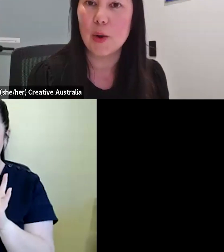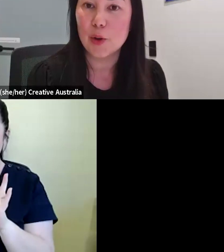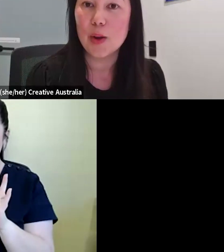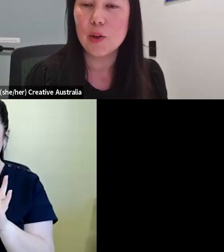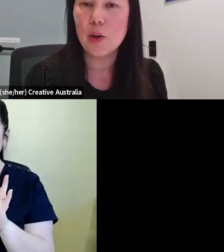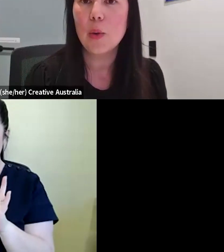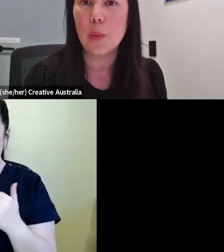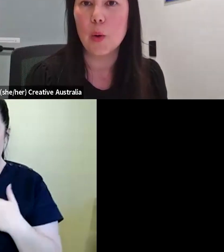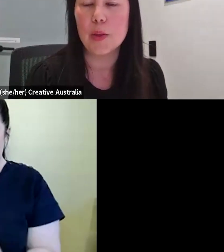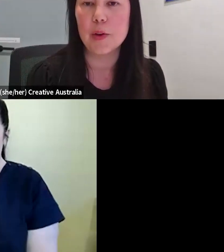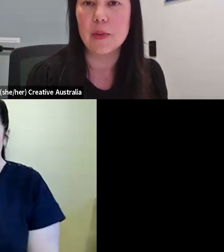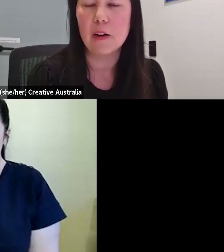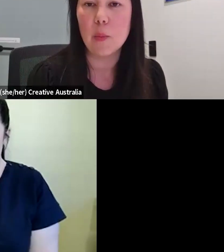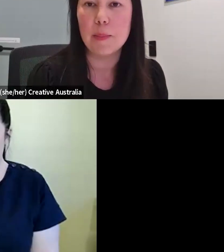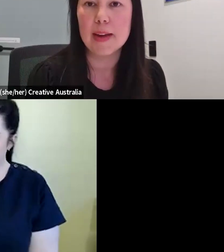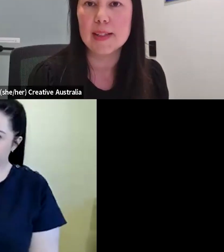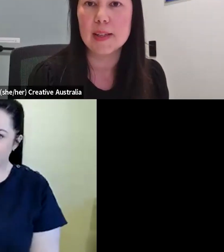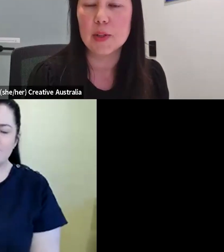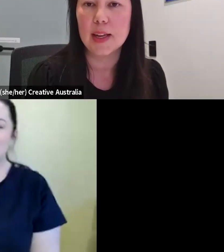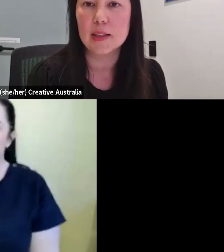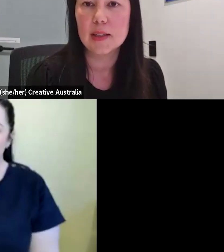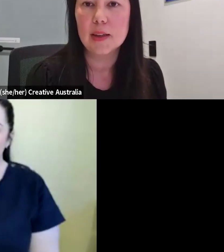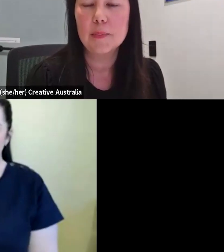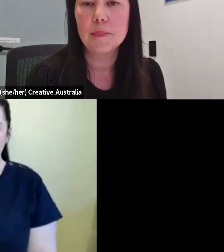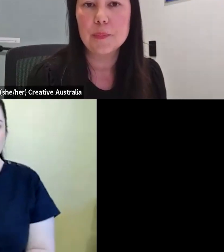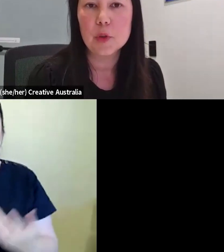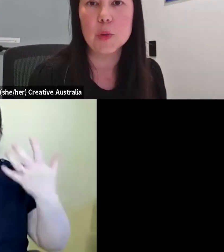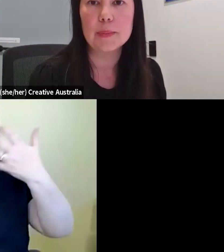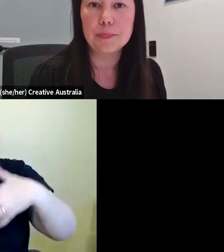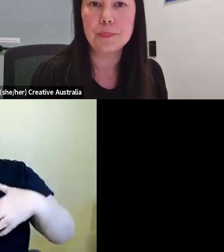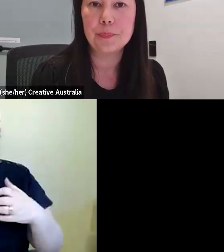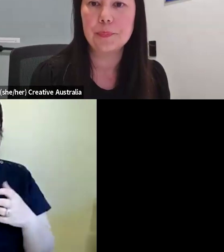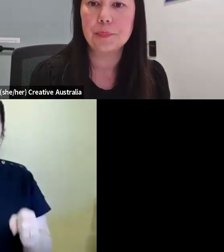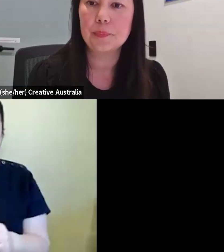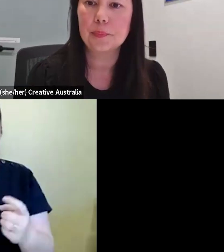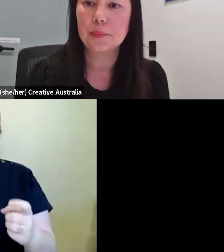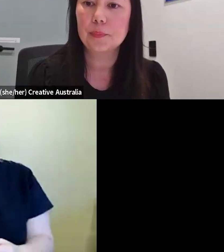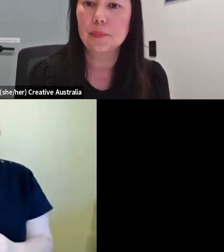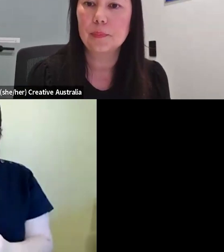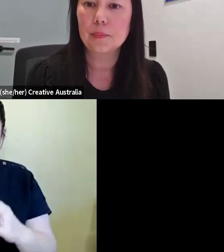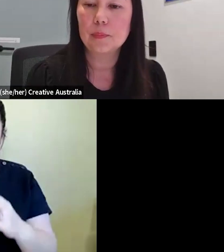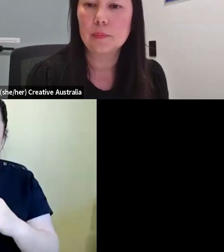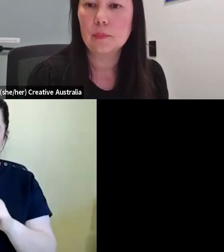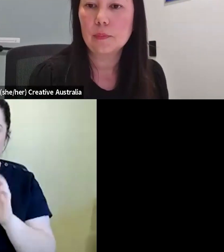tell you when to go, we work with you to figure out when makes the most sense to do it.